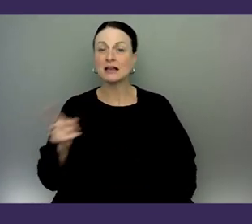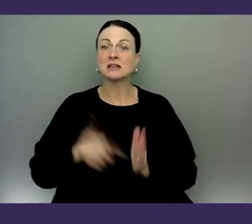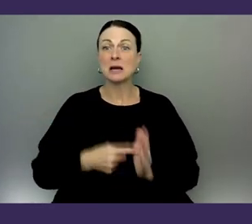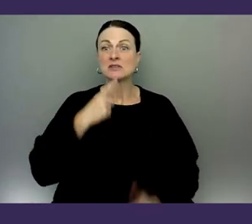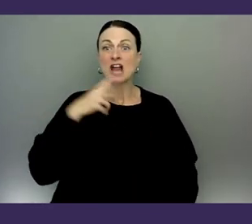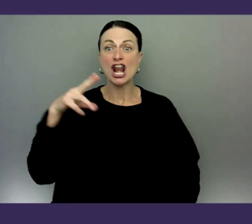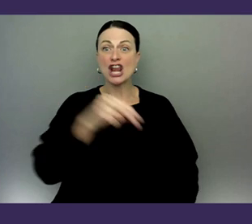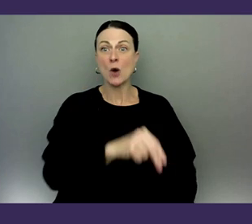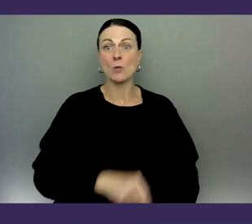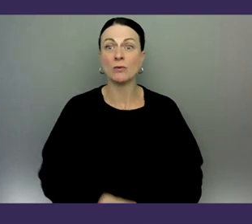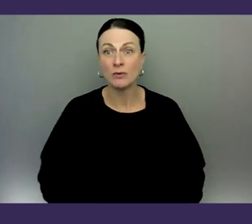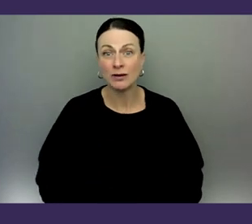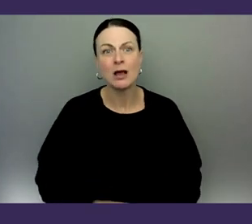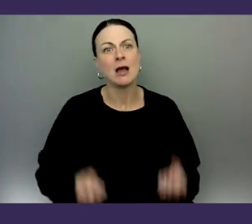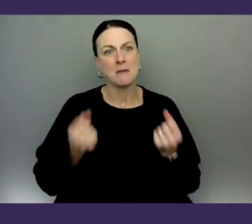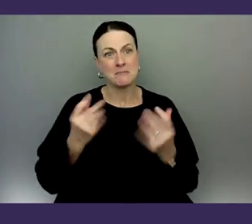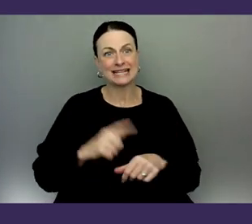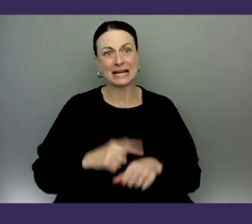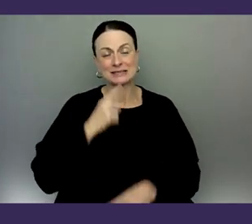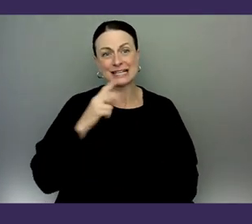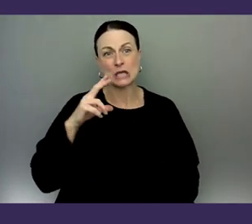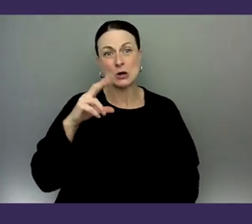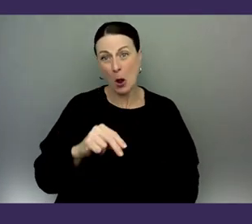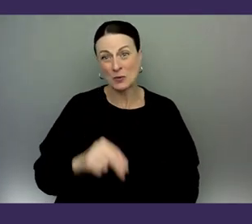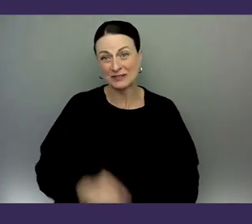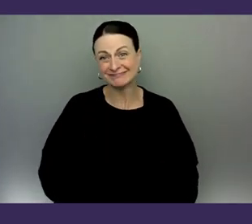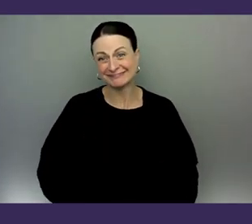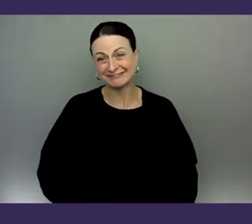Actually many times she says no. So the person does step back.